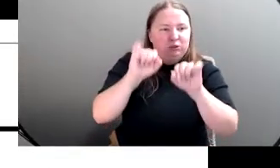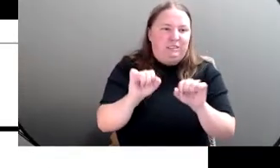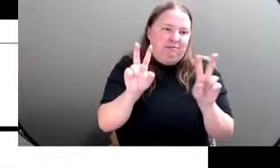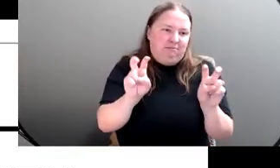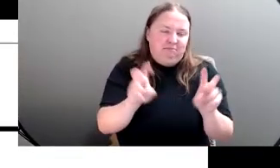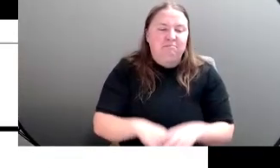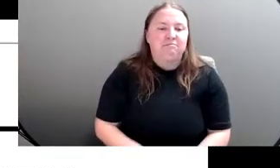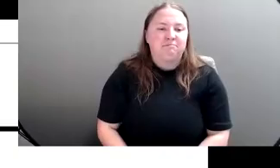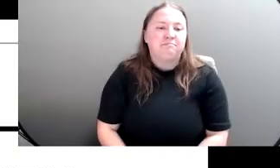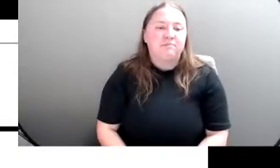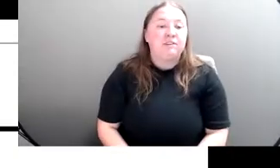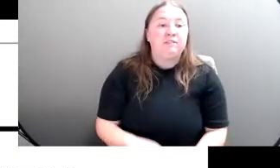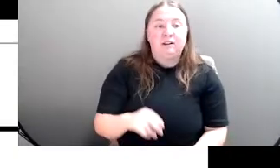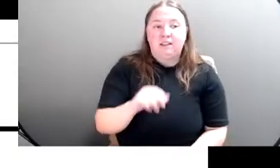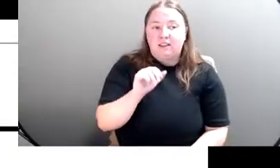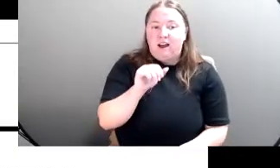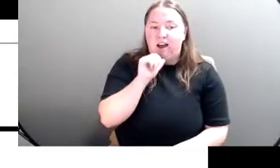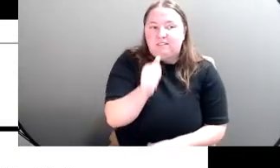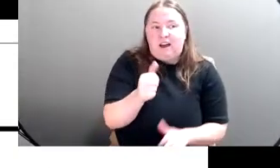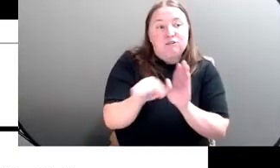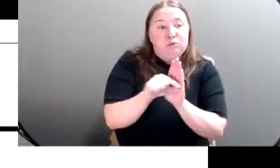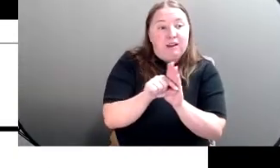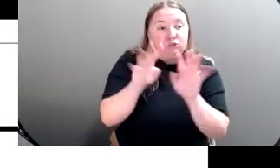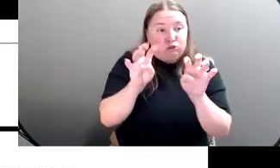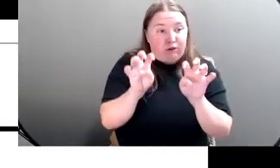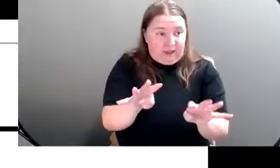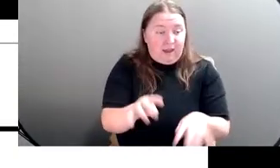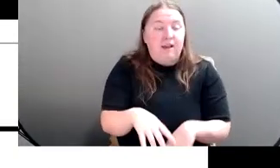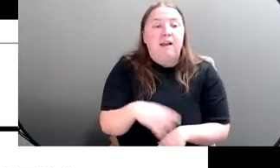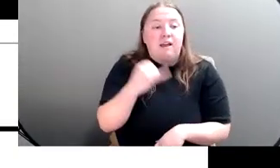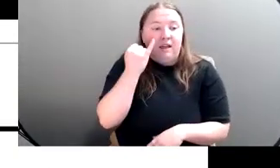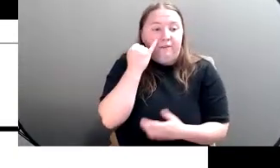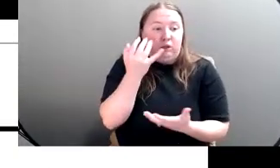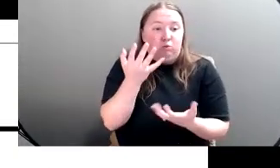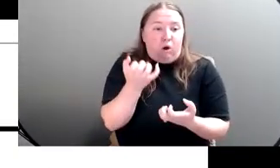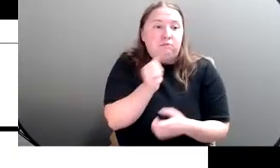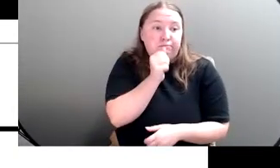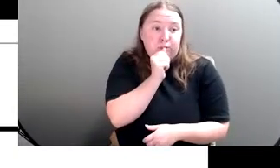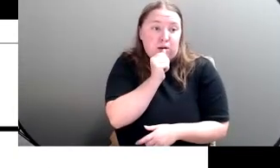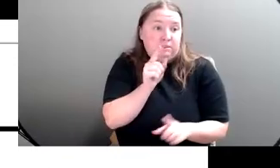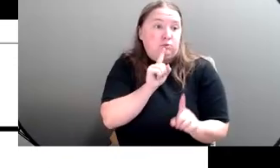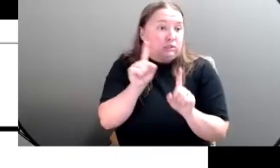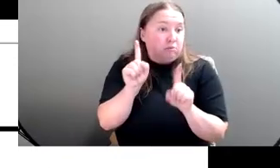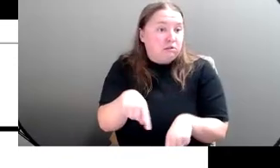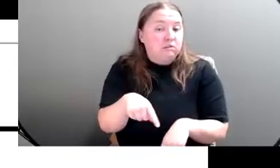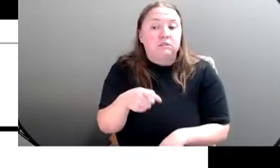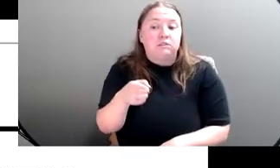As for the ungraded survey, if you want, anonymous responses, this would be the,